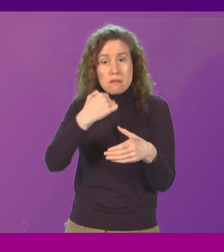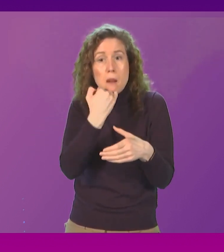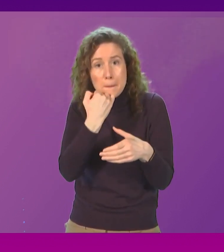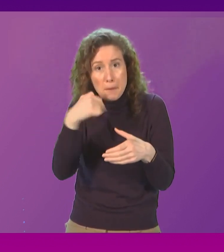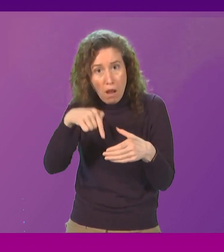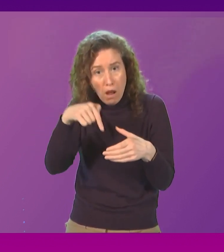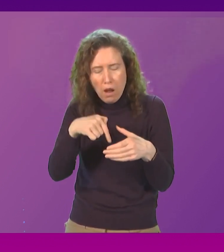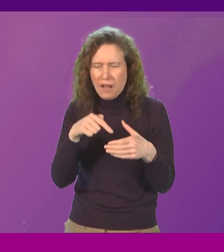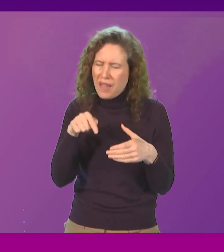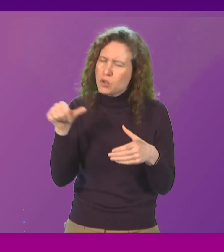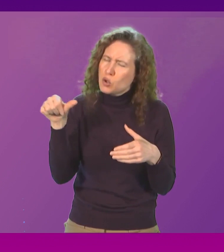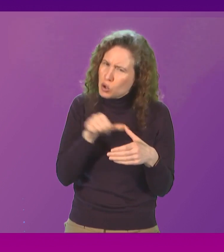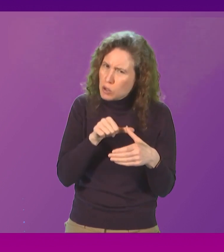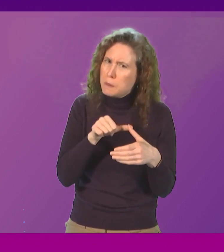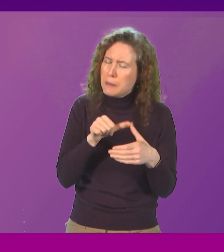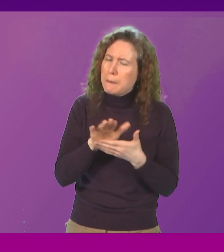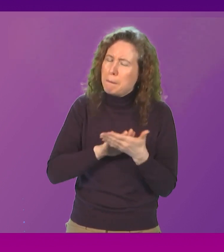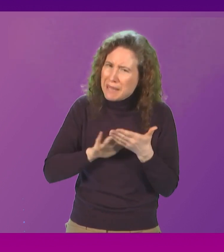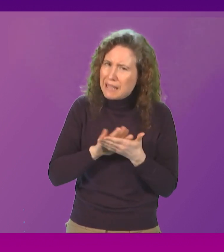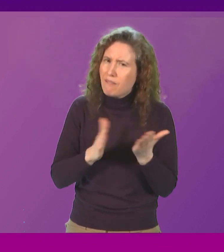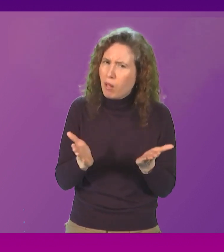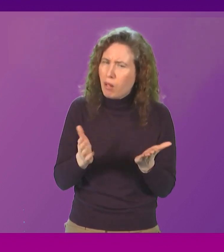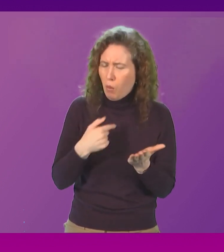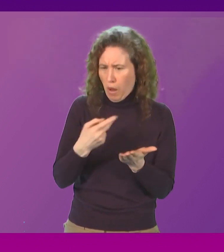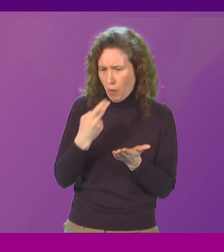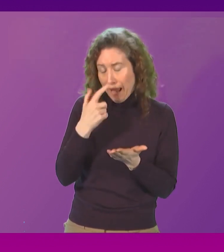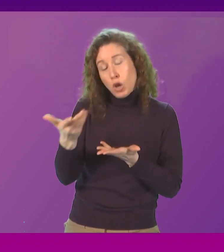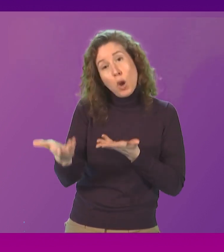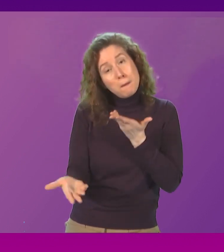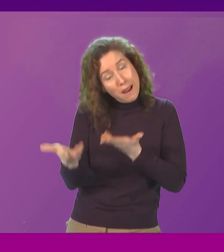it surely should be a meaningful one in which we can compare and contrast.